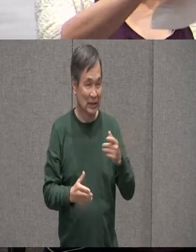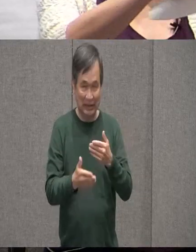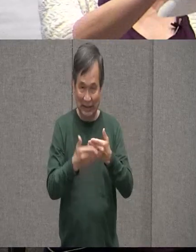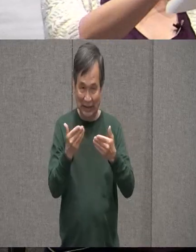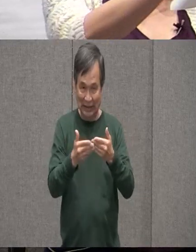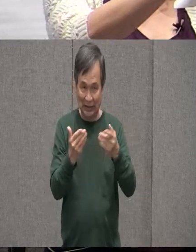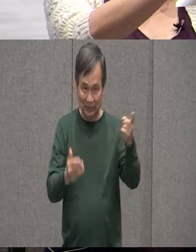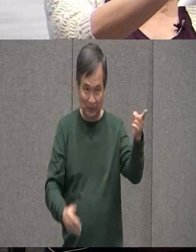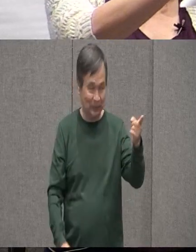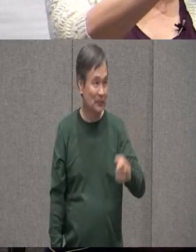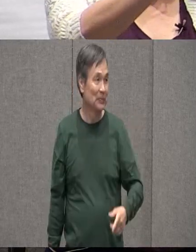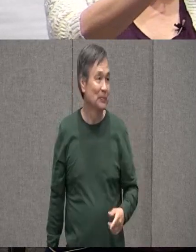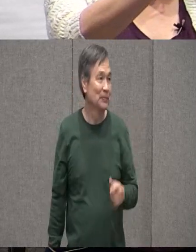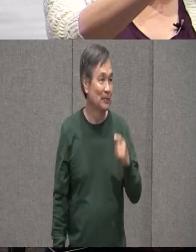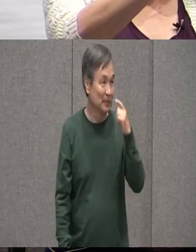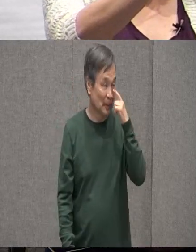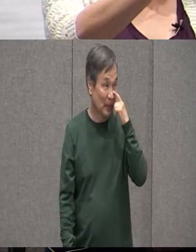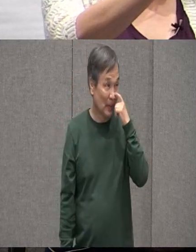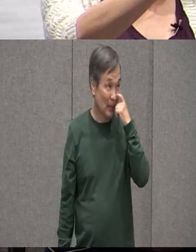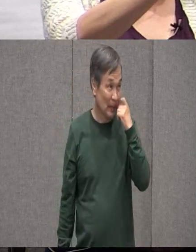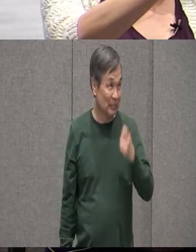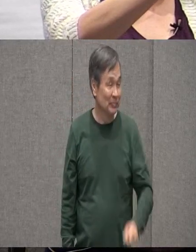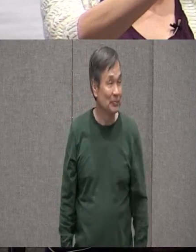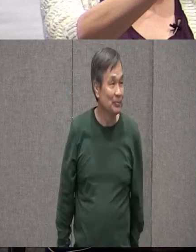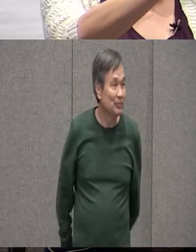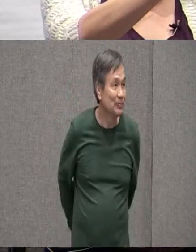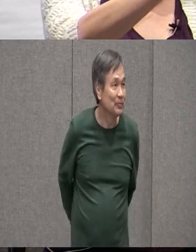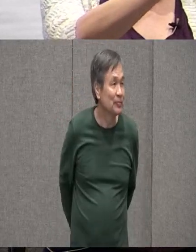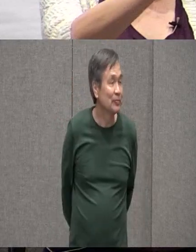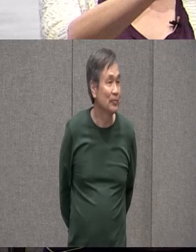and fold it down to my bottom edge so that they match like this.